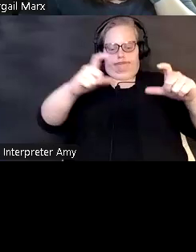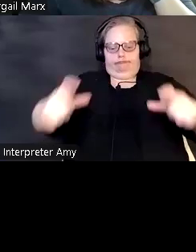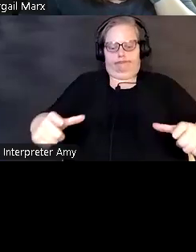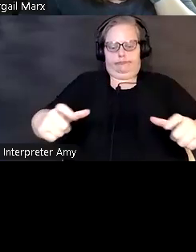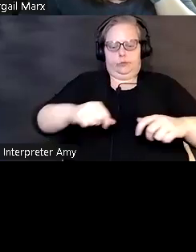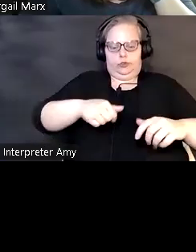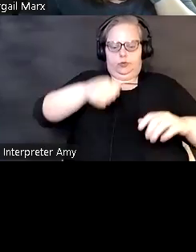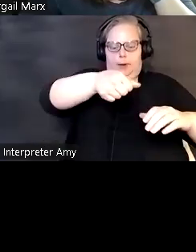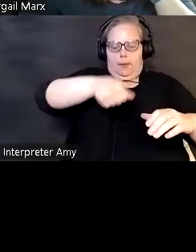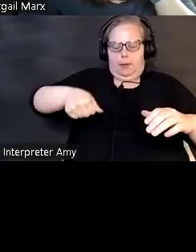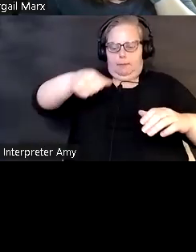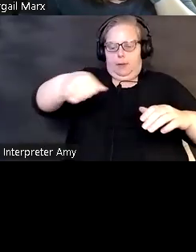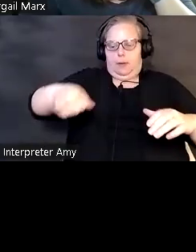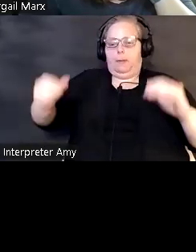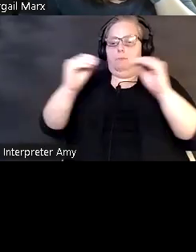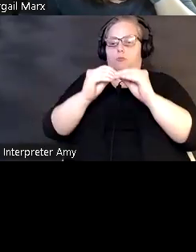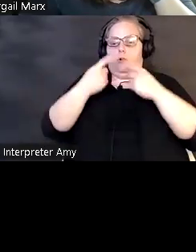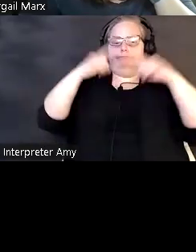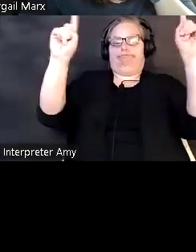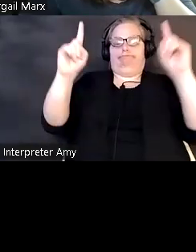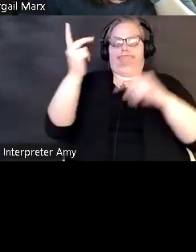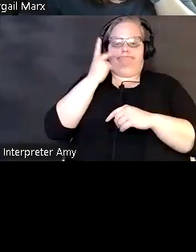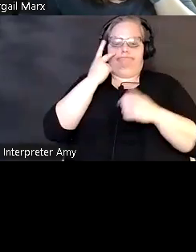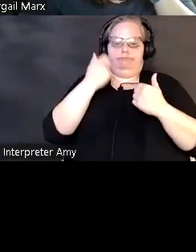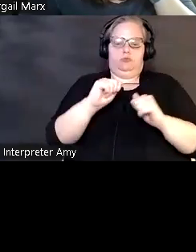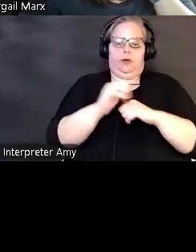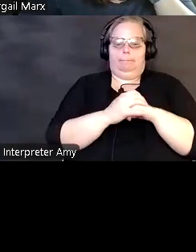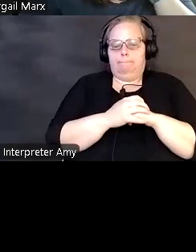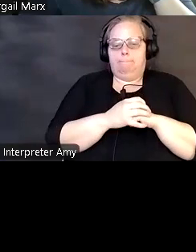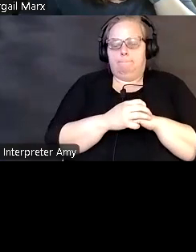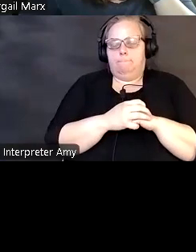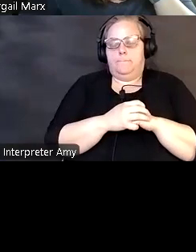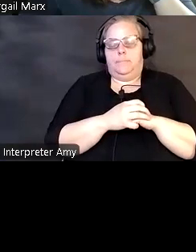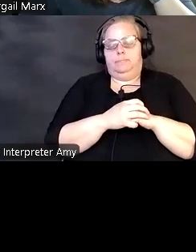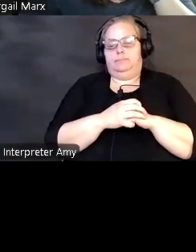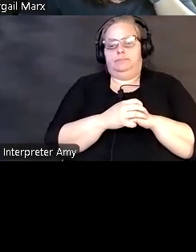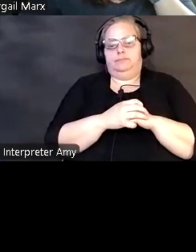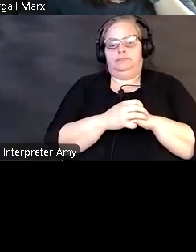that student or individual more successful. And then thinking about the hardware, we